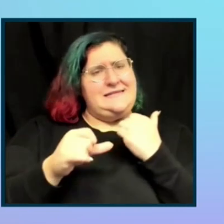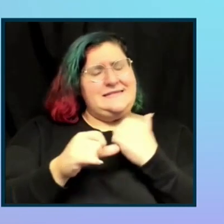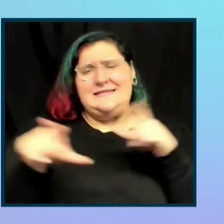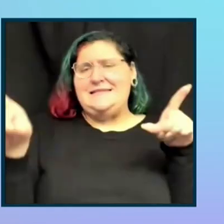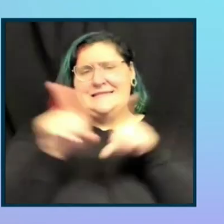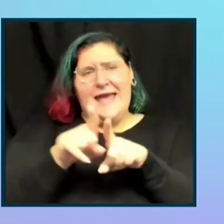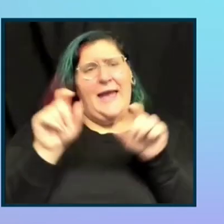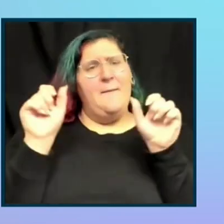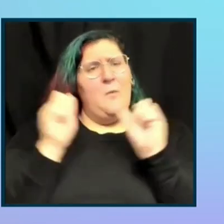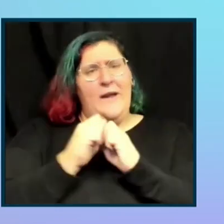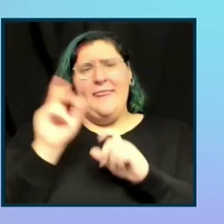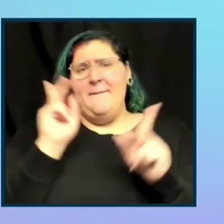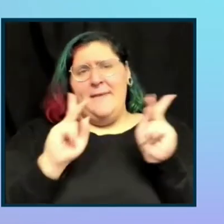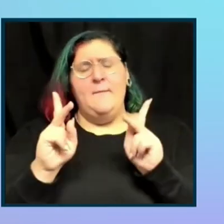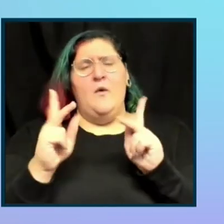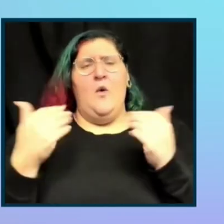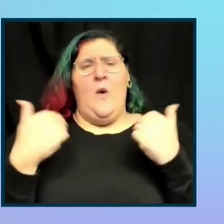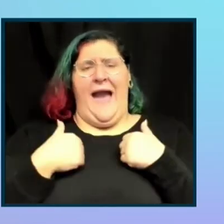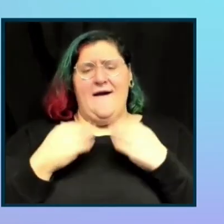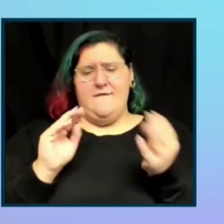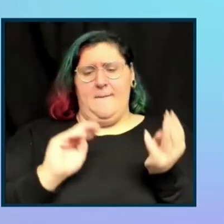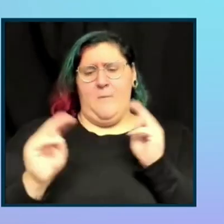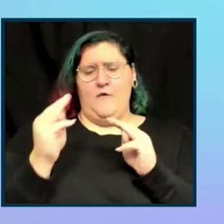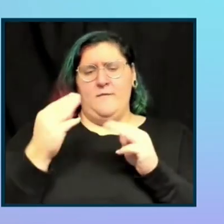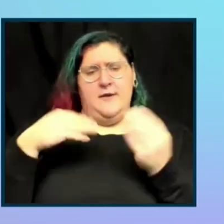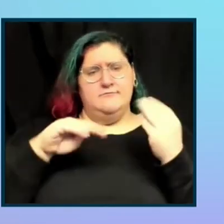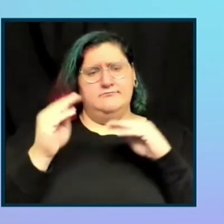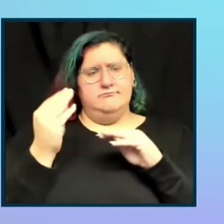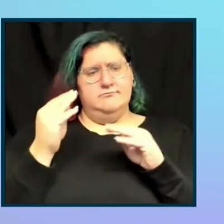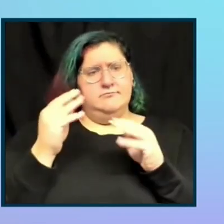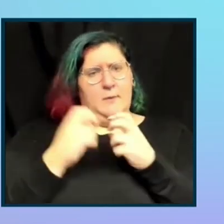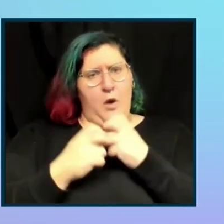should be able to do that as well. So, you know, but other other communities,